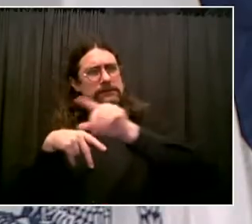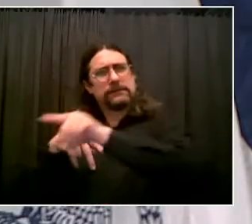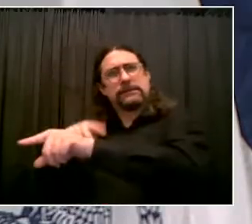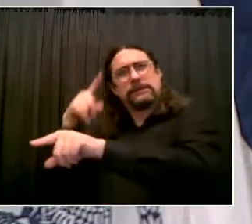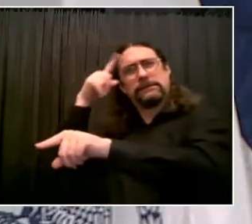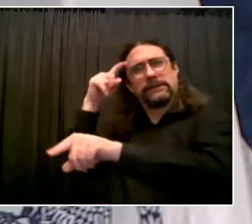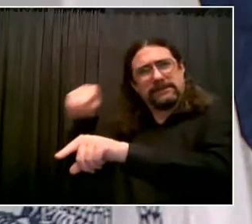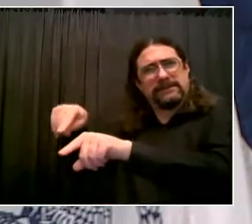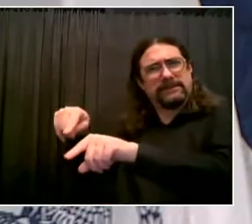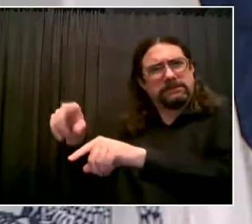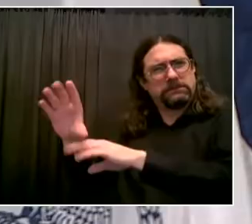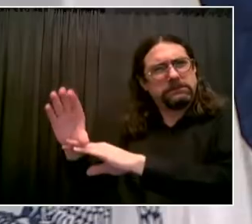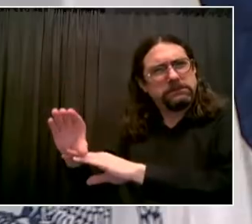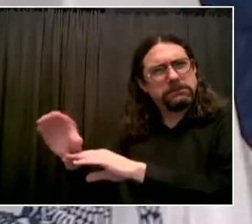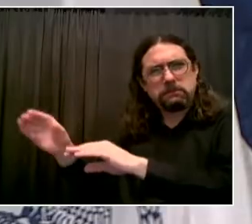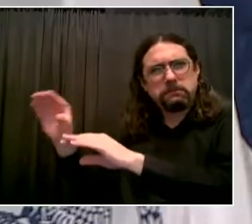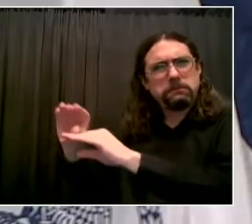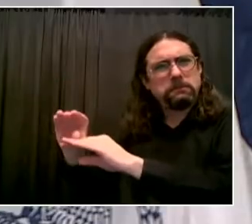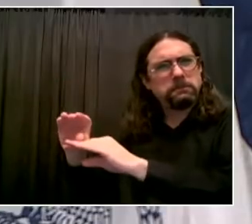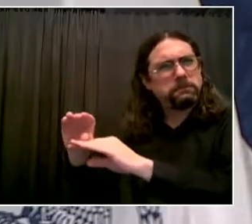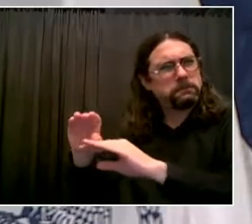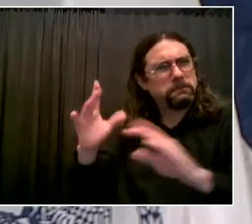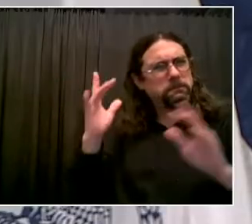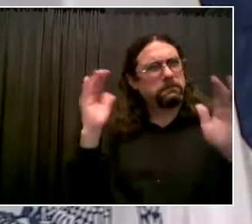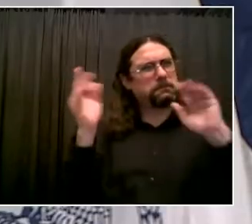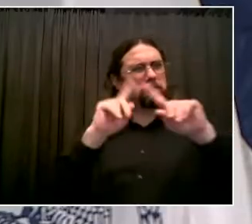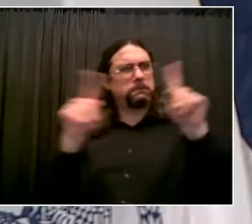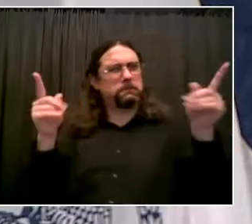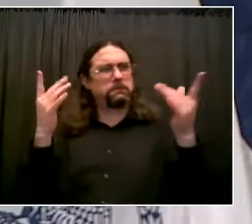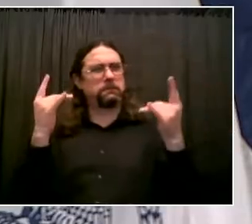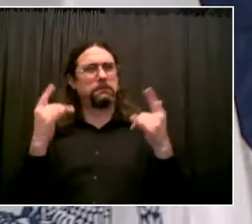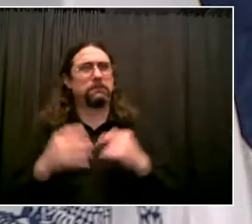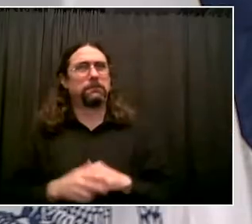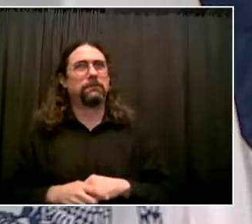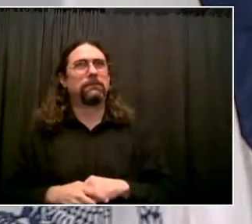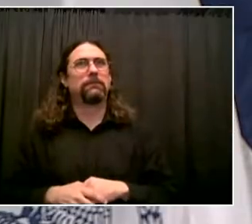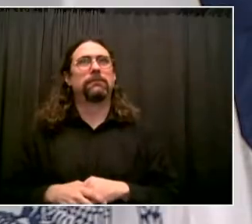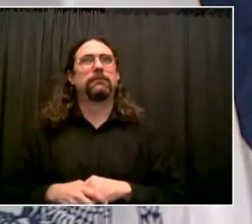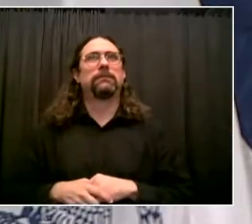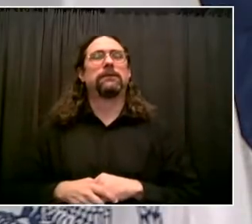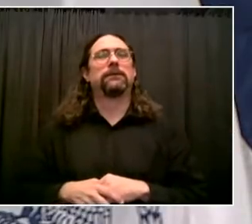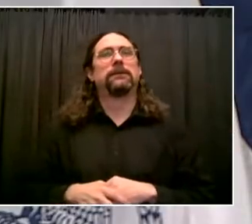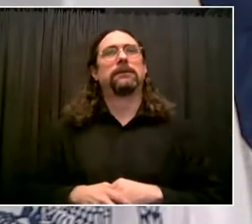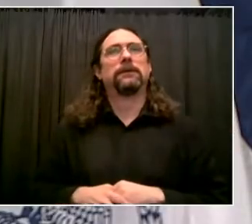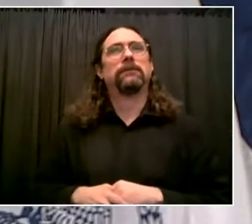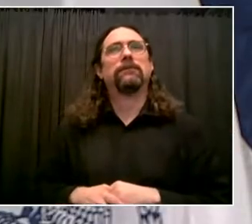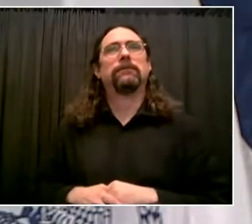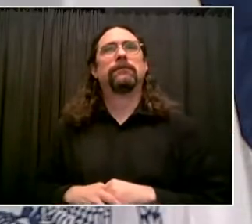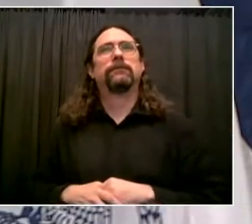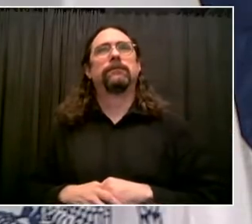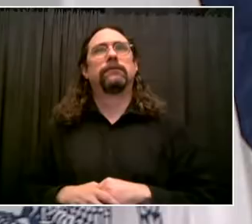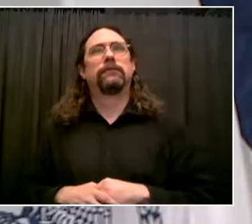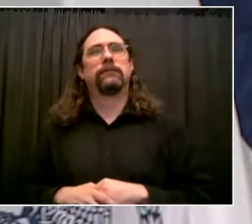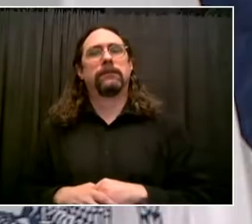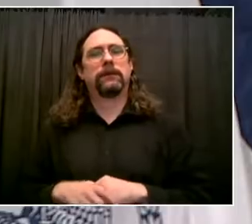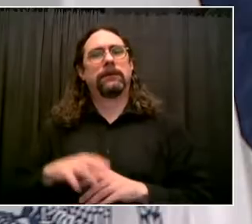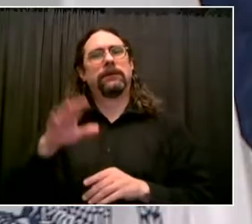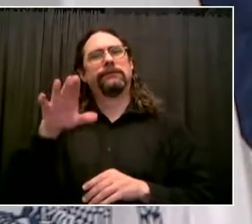ADJUSTMENTS, THIS IS WHAT COM STAT IS ALL ABOUT THIS IS WHAT PRECISION POLICING IS ALL ABOUT.